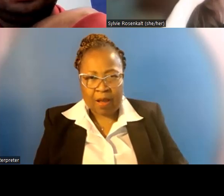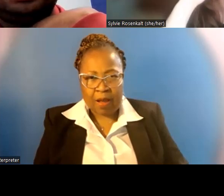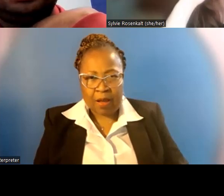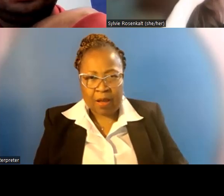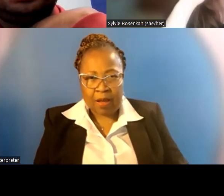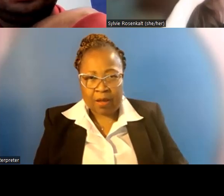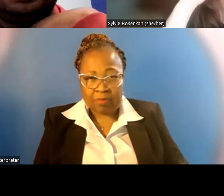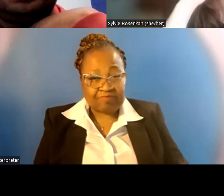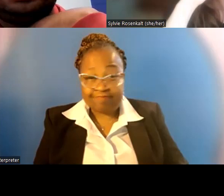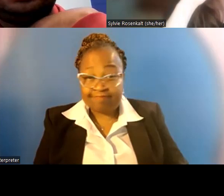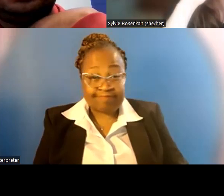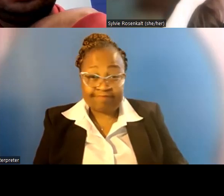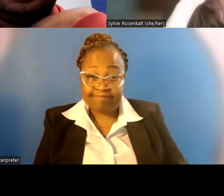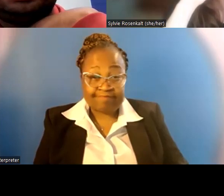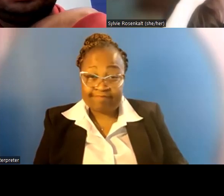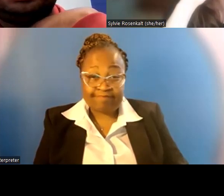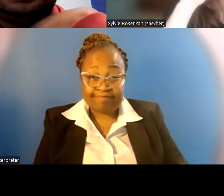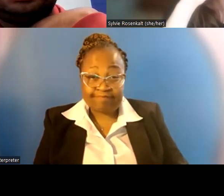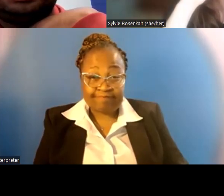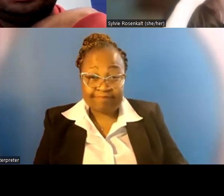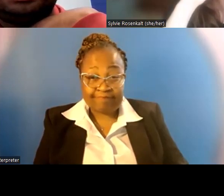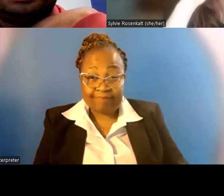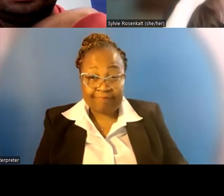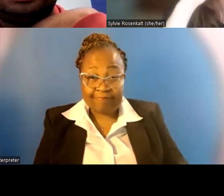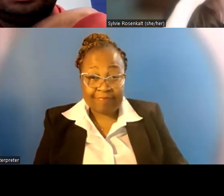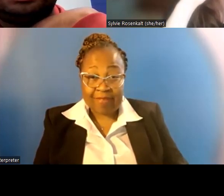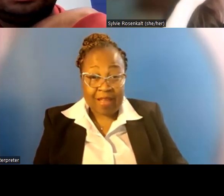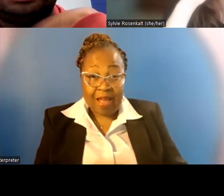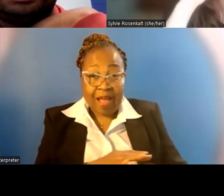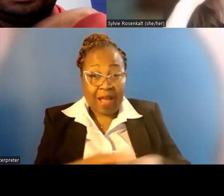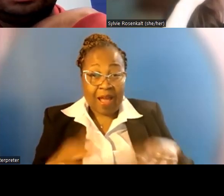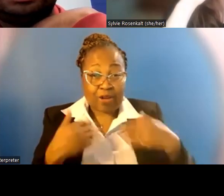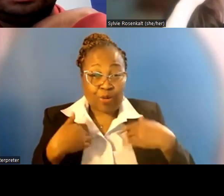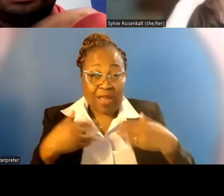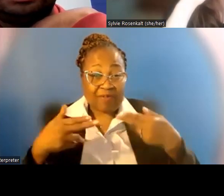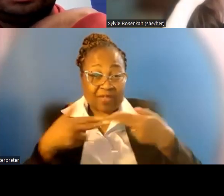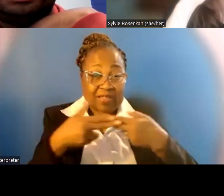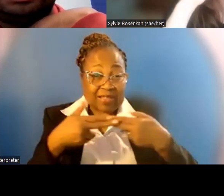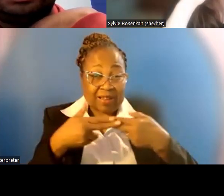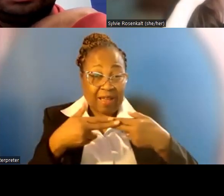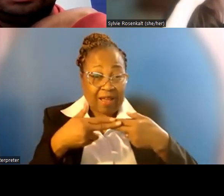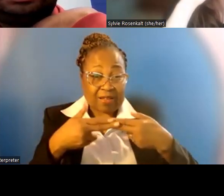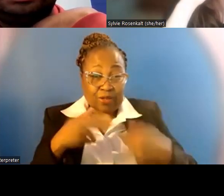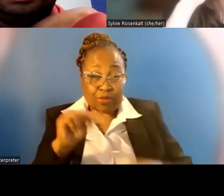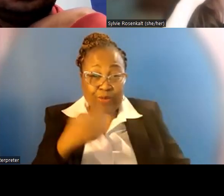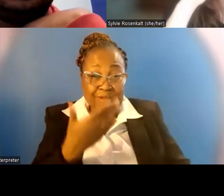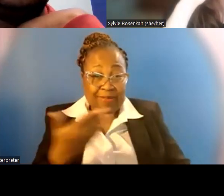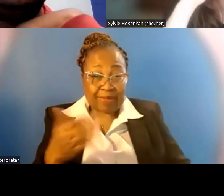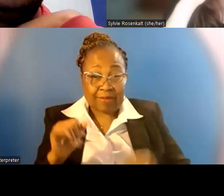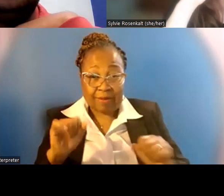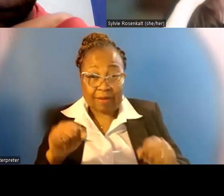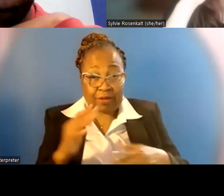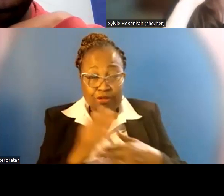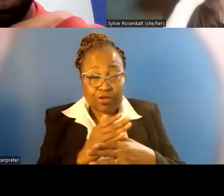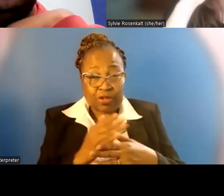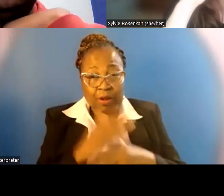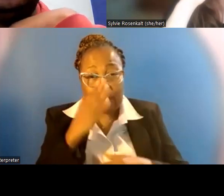Not really because this was, I, so I don't really have any slides or materials that I can share because this was the first time